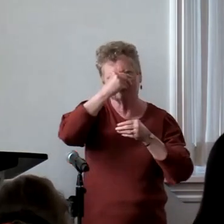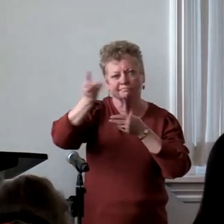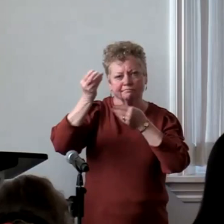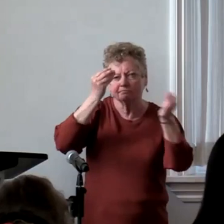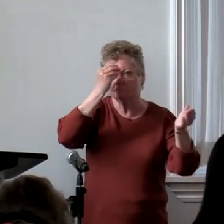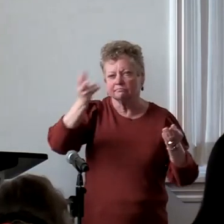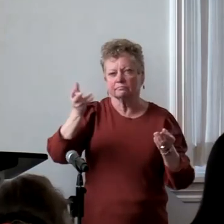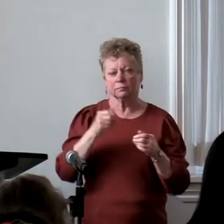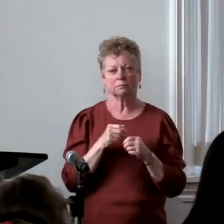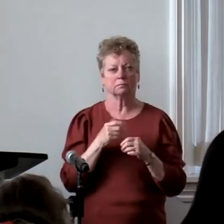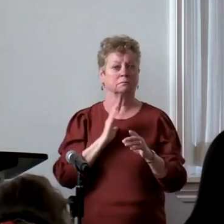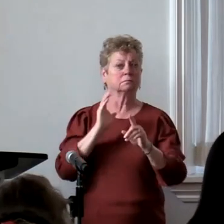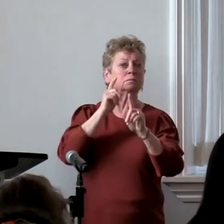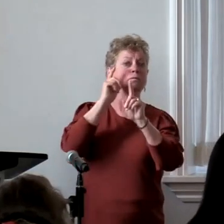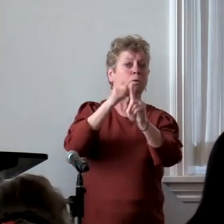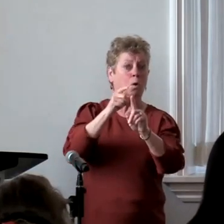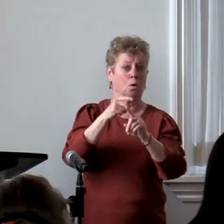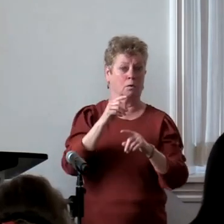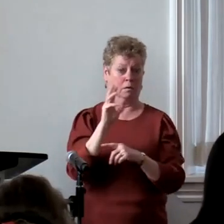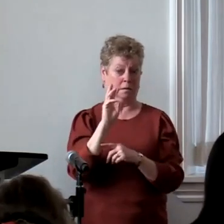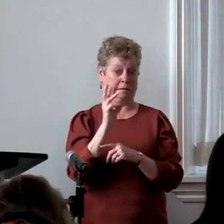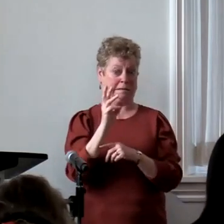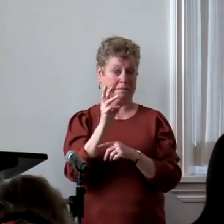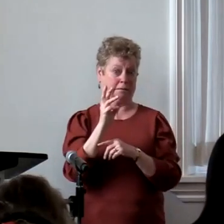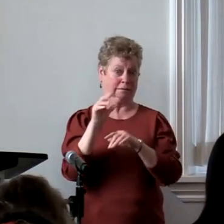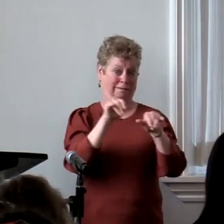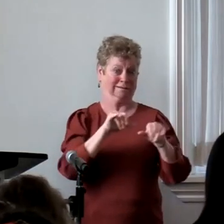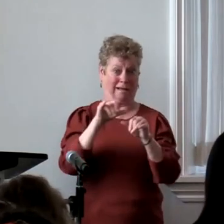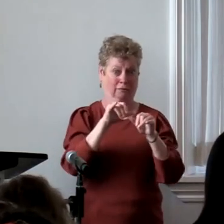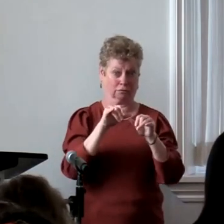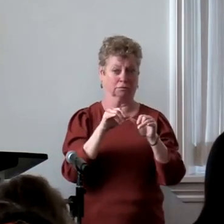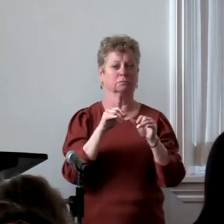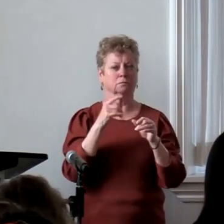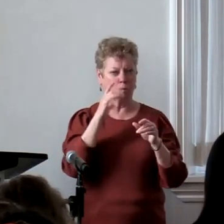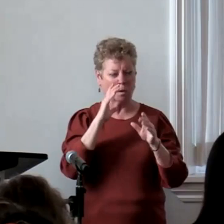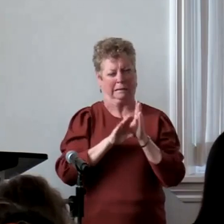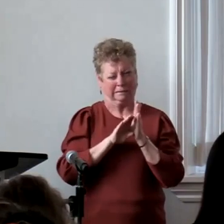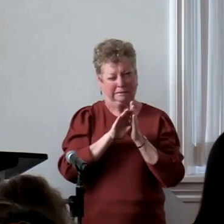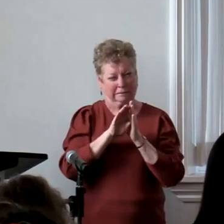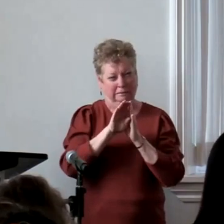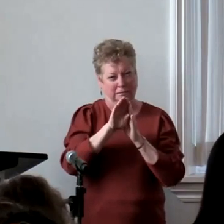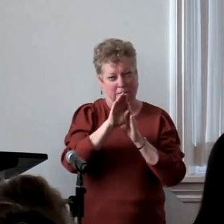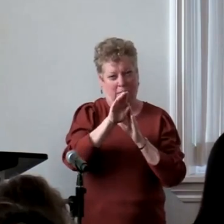we do have a goal that all 6 standards will be at some stage of development by the end of this fiscal year.